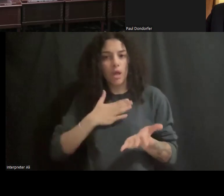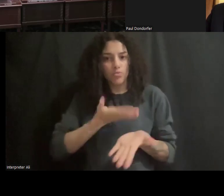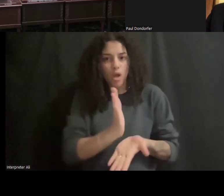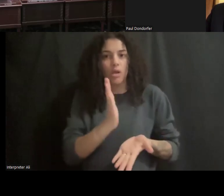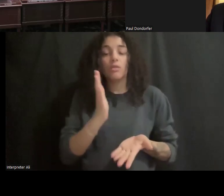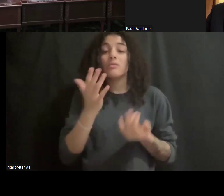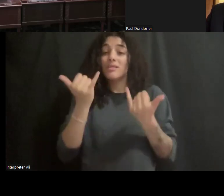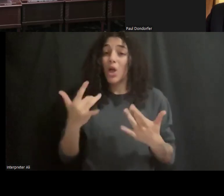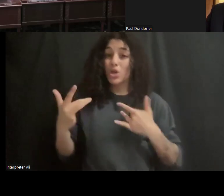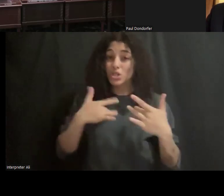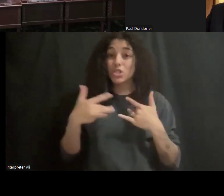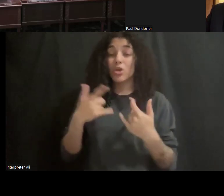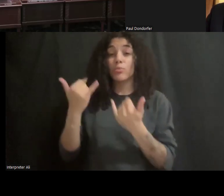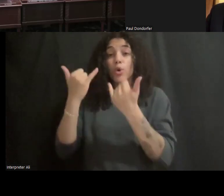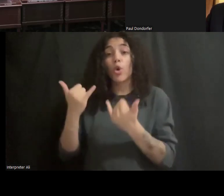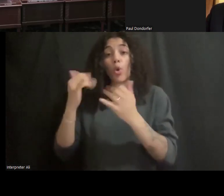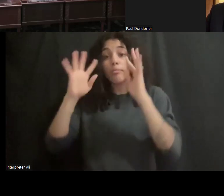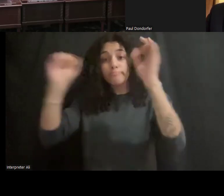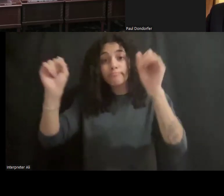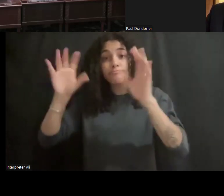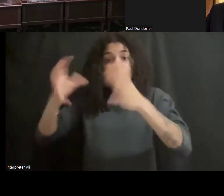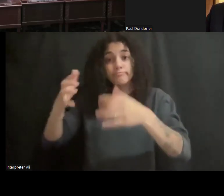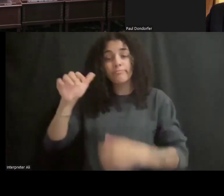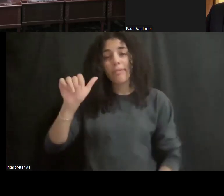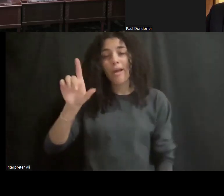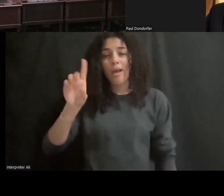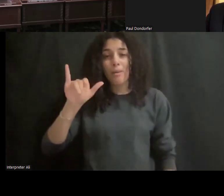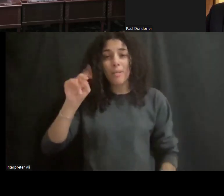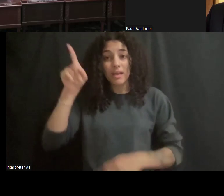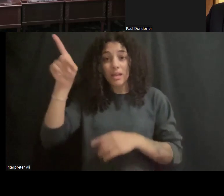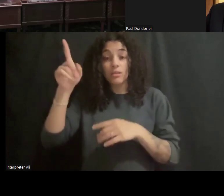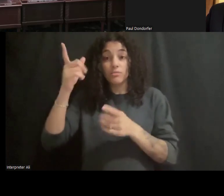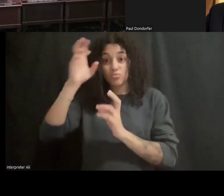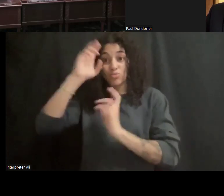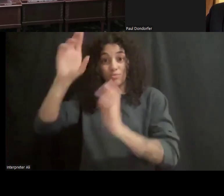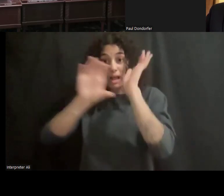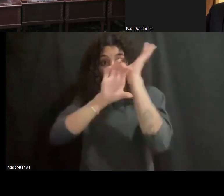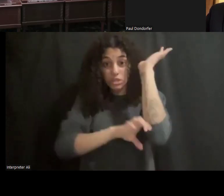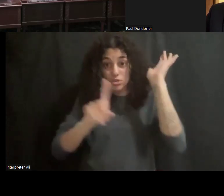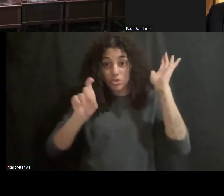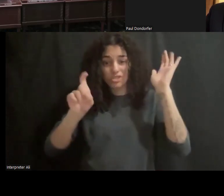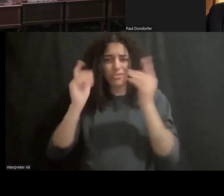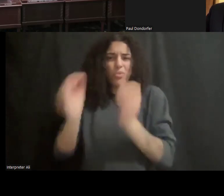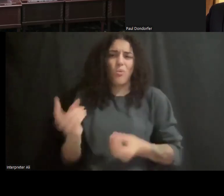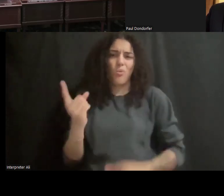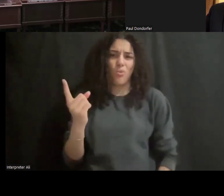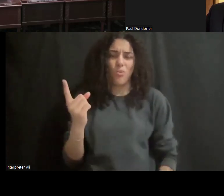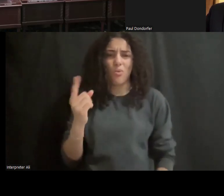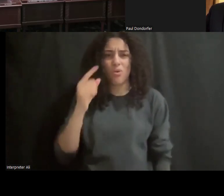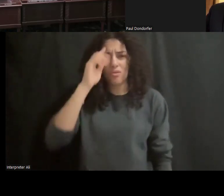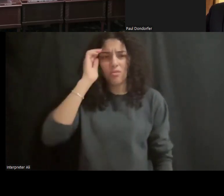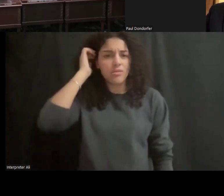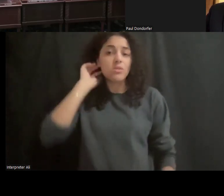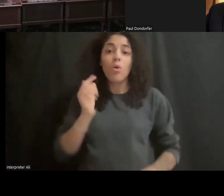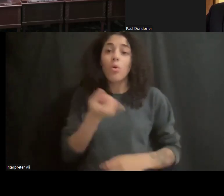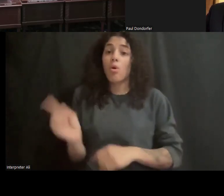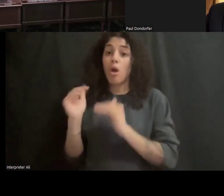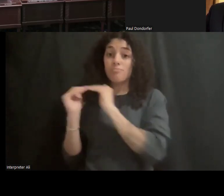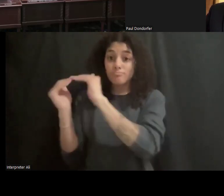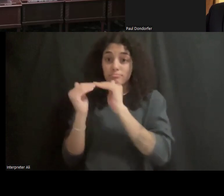um has no respect for the con for the constitution as it is And so for them they're asking